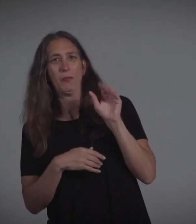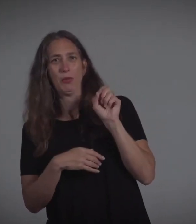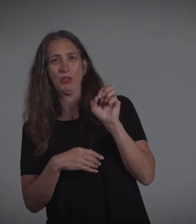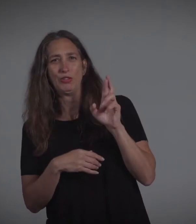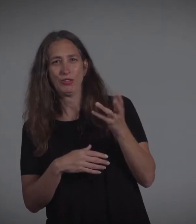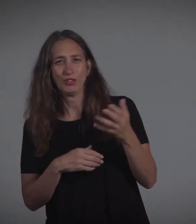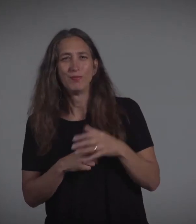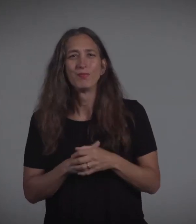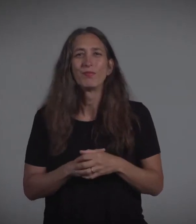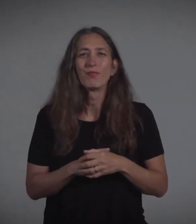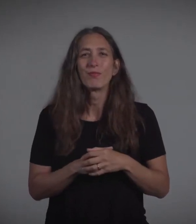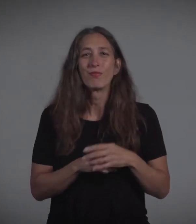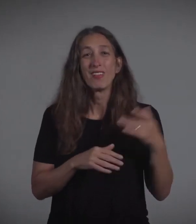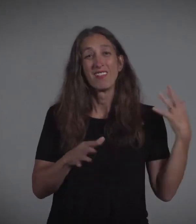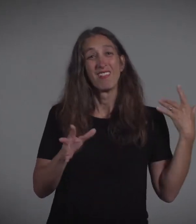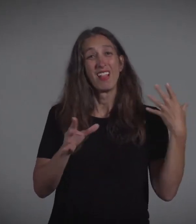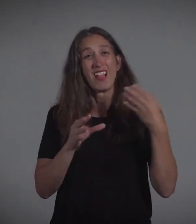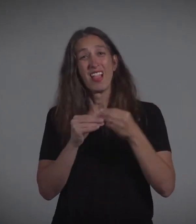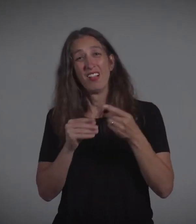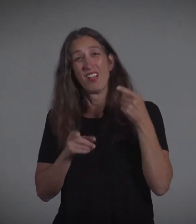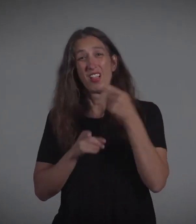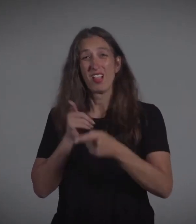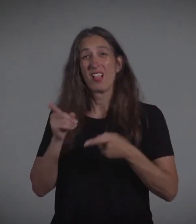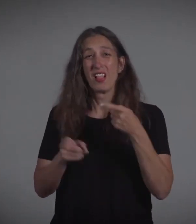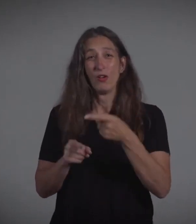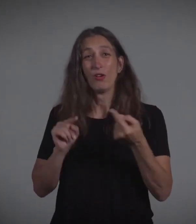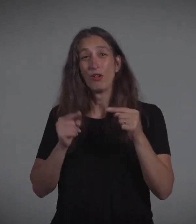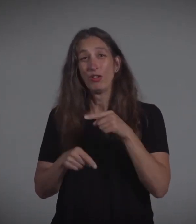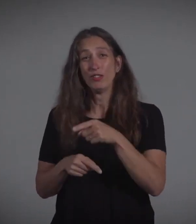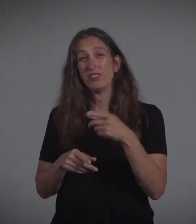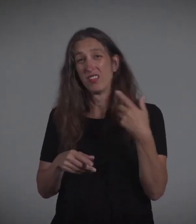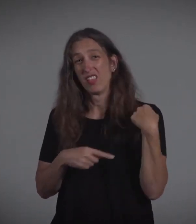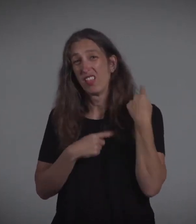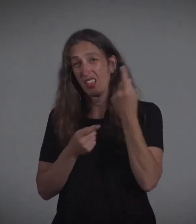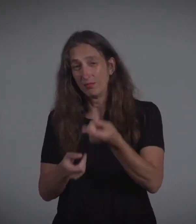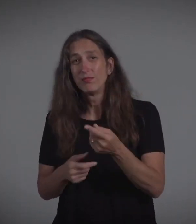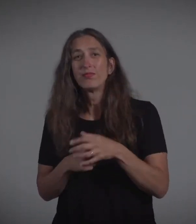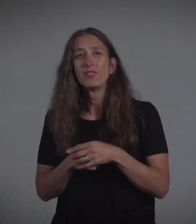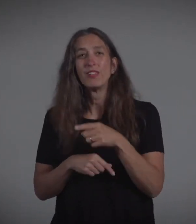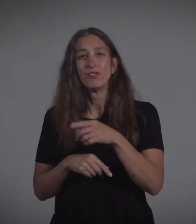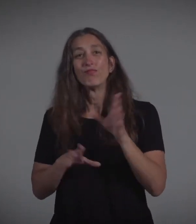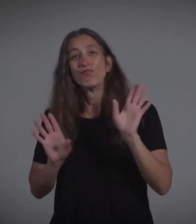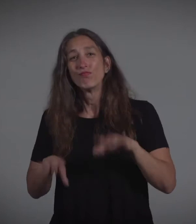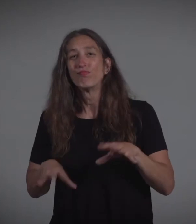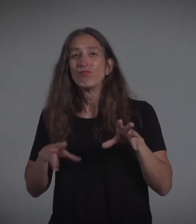The victim may get used to and accept the insults, threats, and being hurt, and believe that it really is their fault